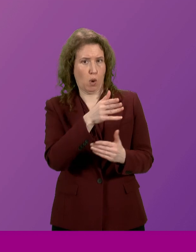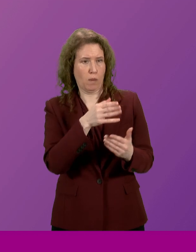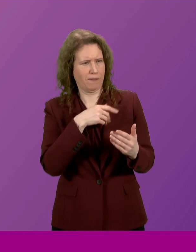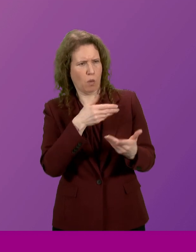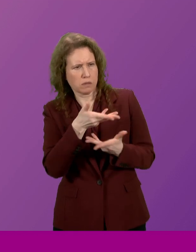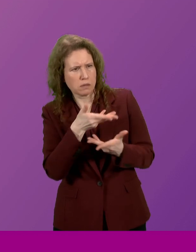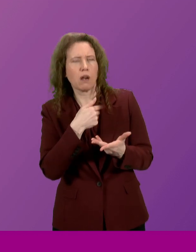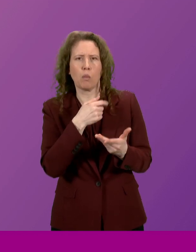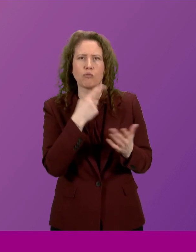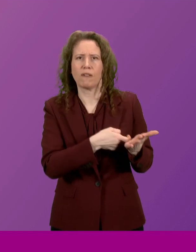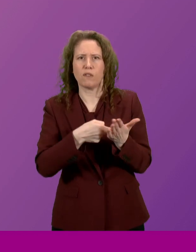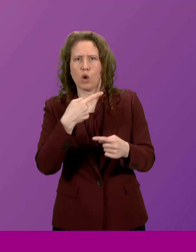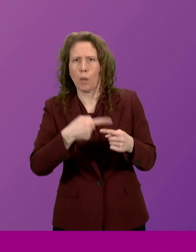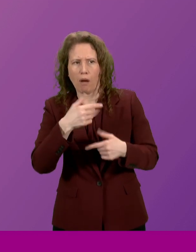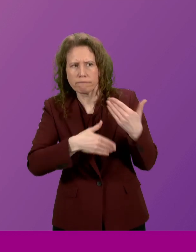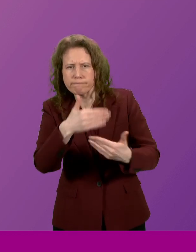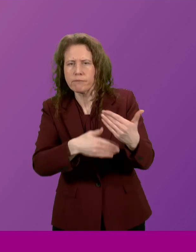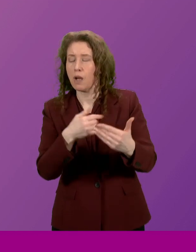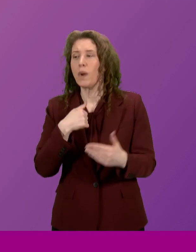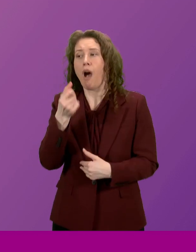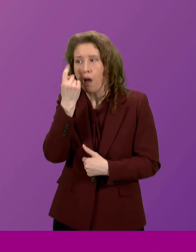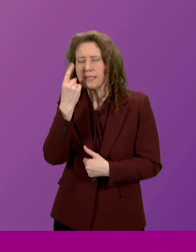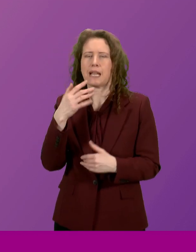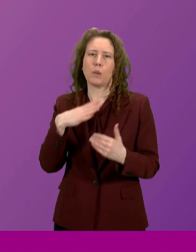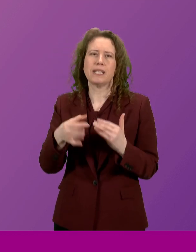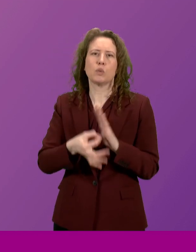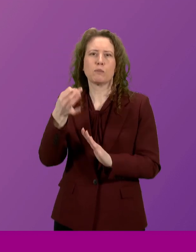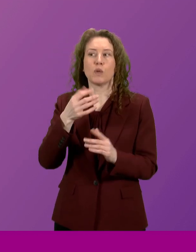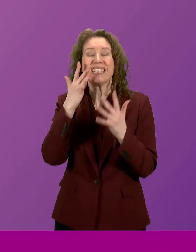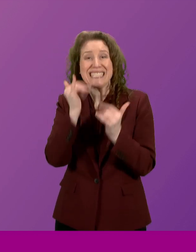We recognise that significant work is needed to develop the genomic testing that is available,